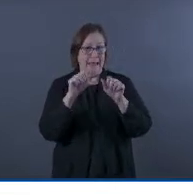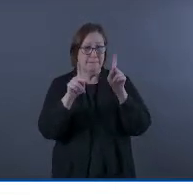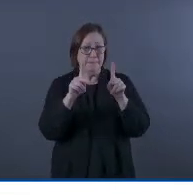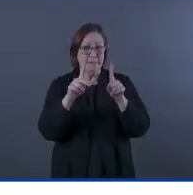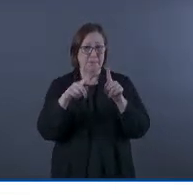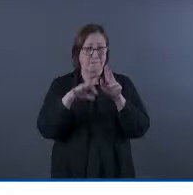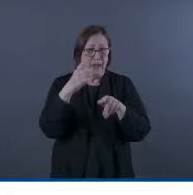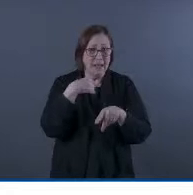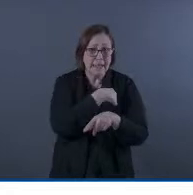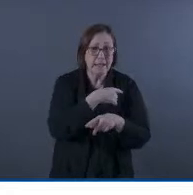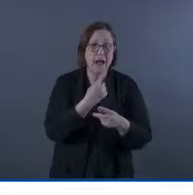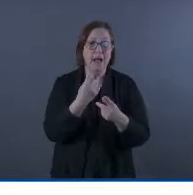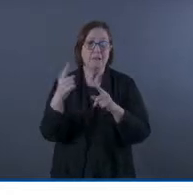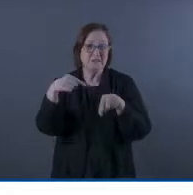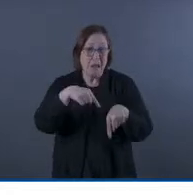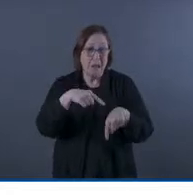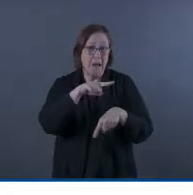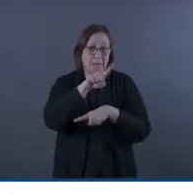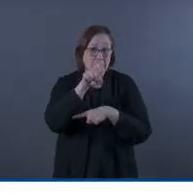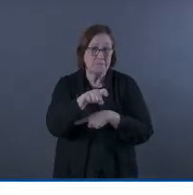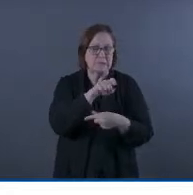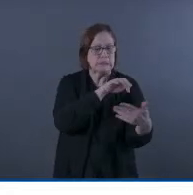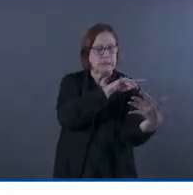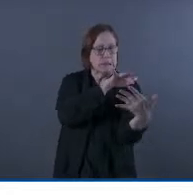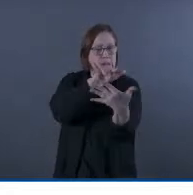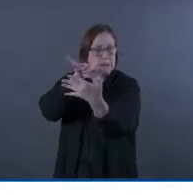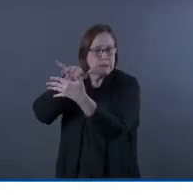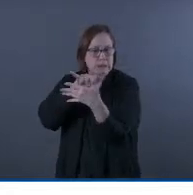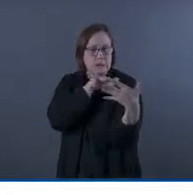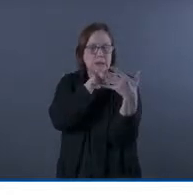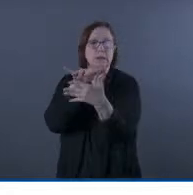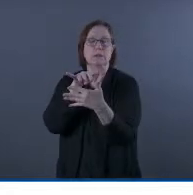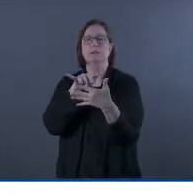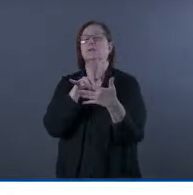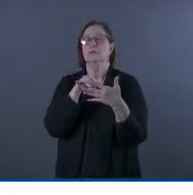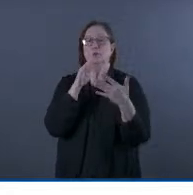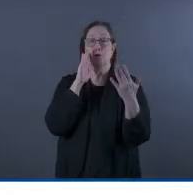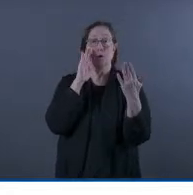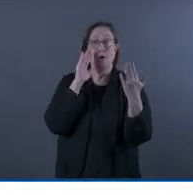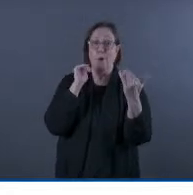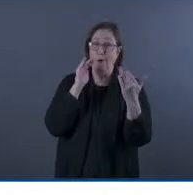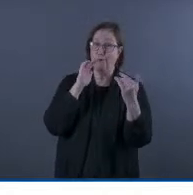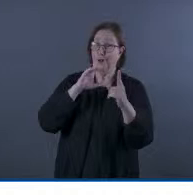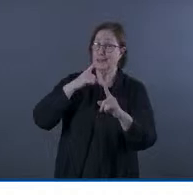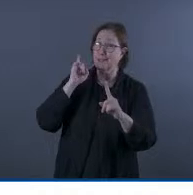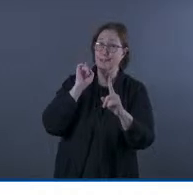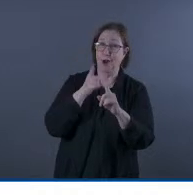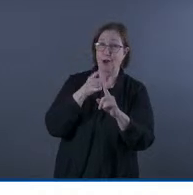that once we're able to fully ramp up, that we'll be doing 4,400 vaccinations per week